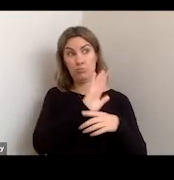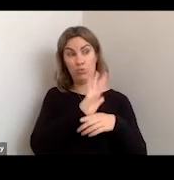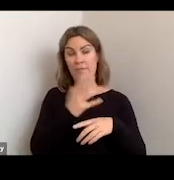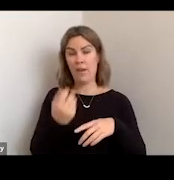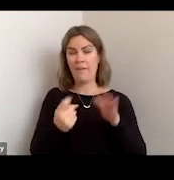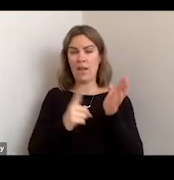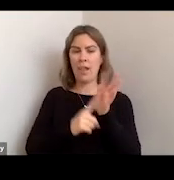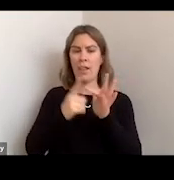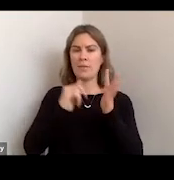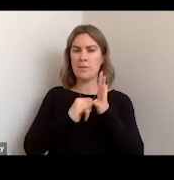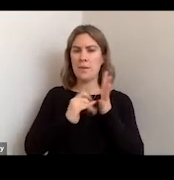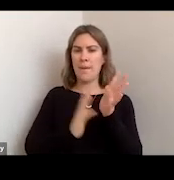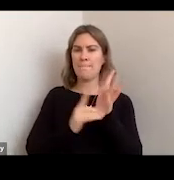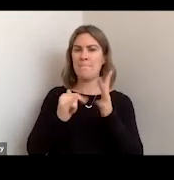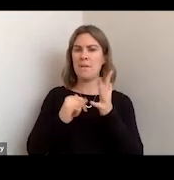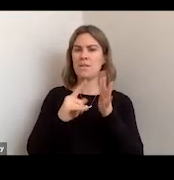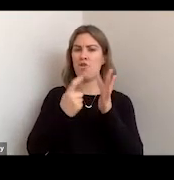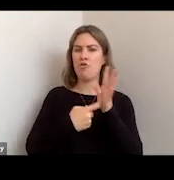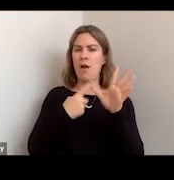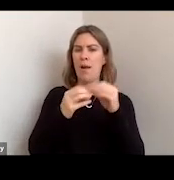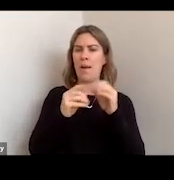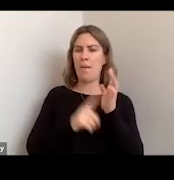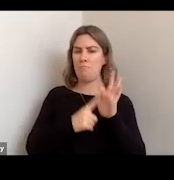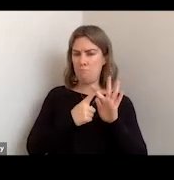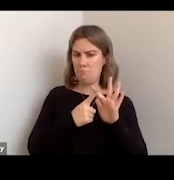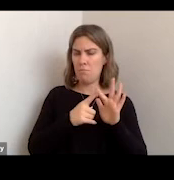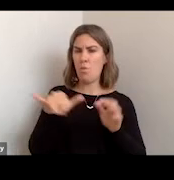Furious is on in another, I'm pretty sure they don't say, "Hey, dude,